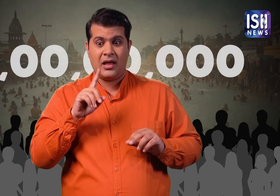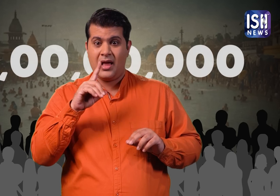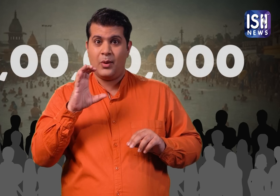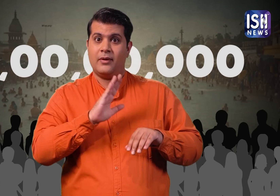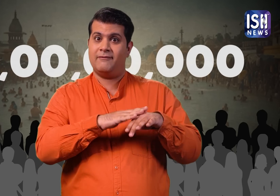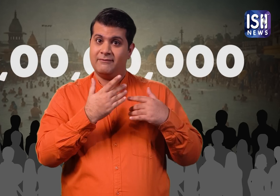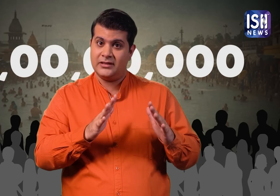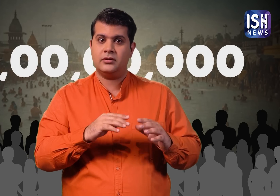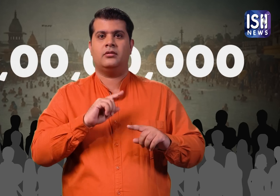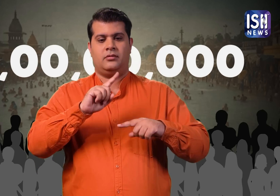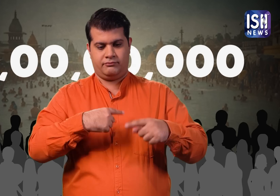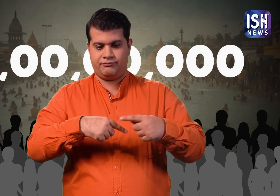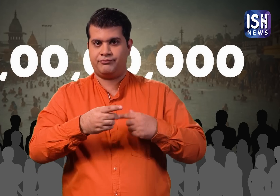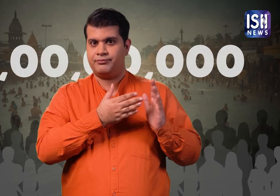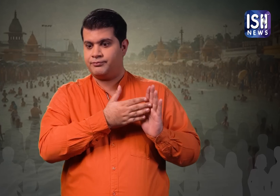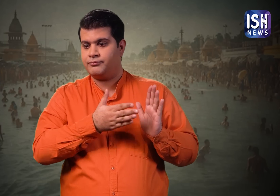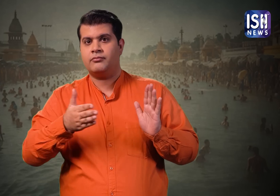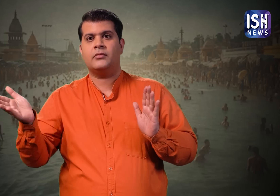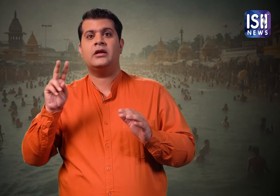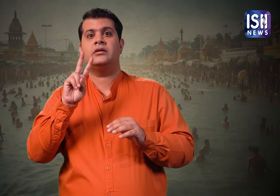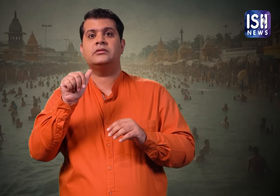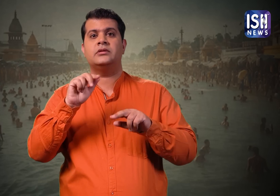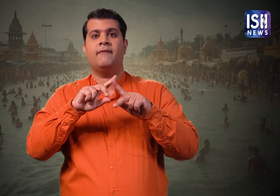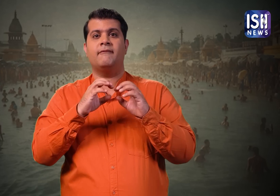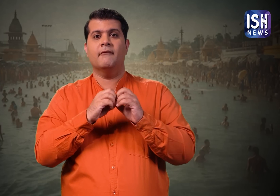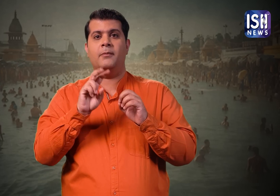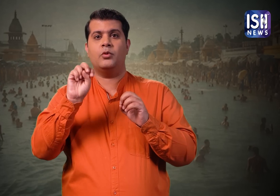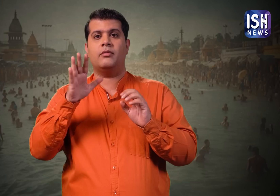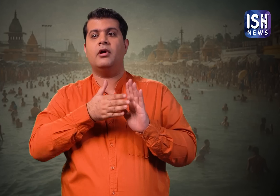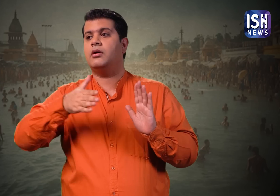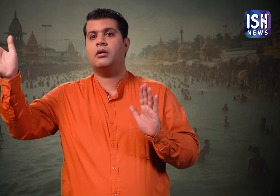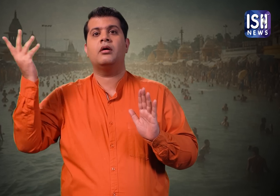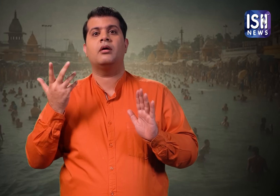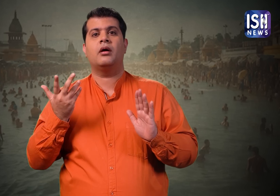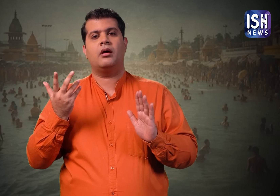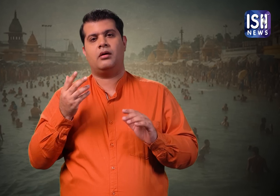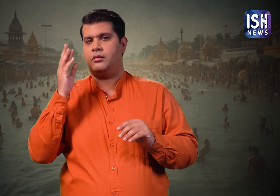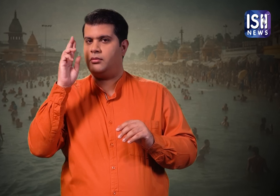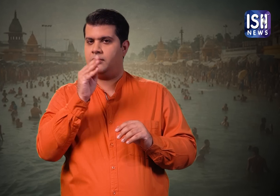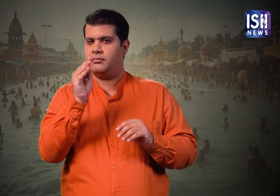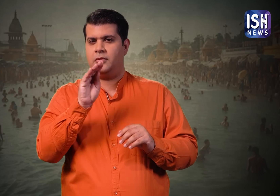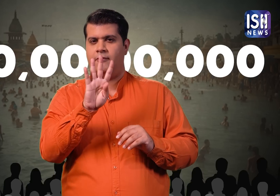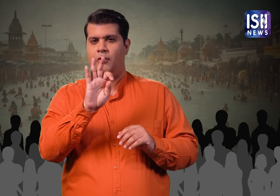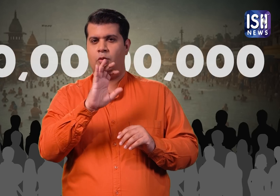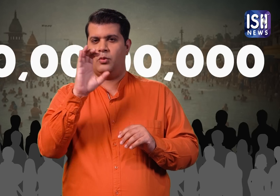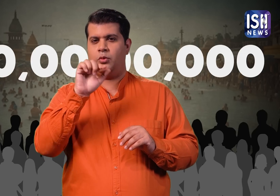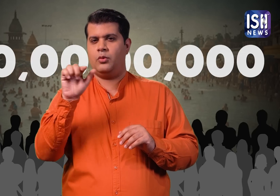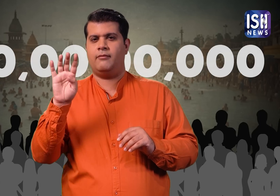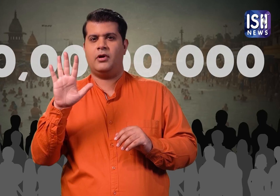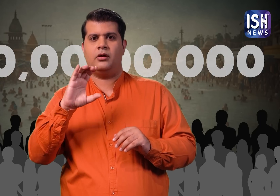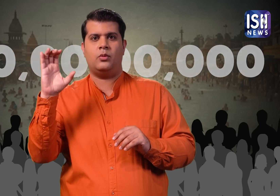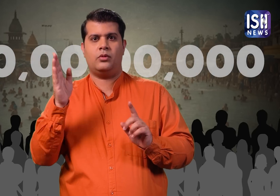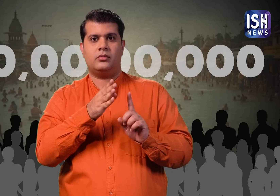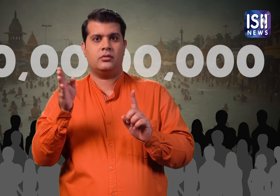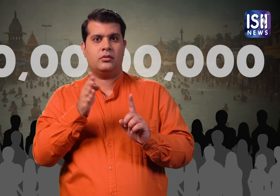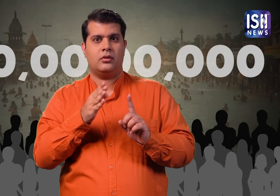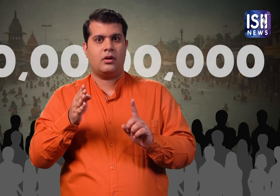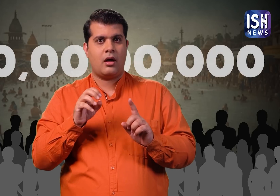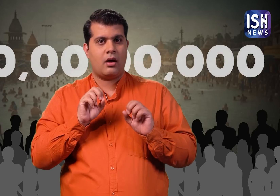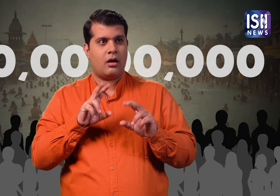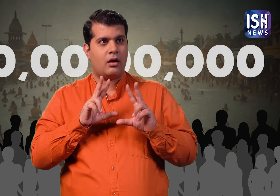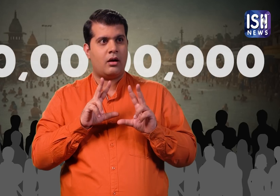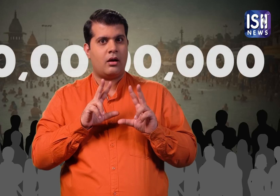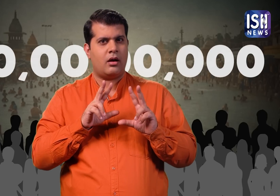Around 40-45 crore people are expected to attend the Maha Kumbh by 26th February 2025!